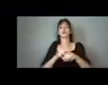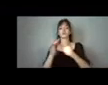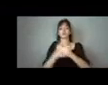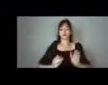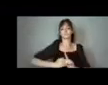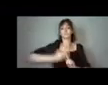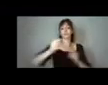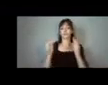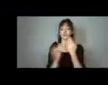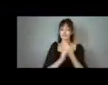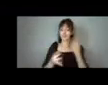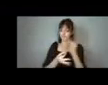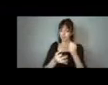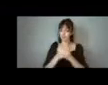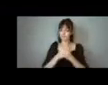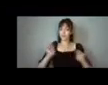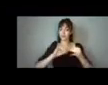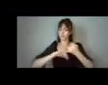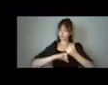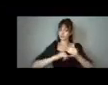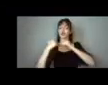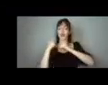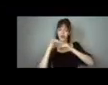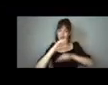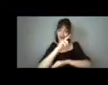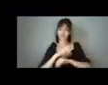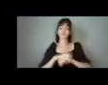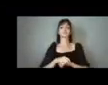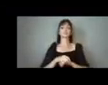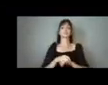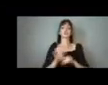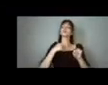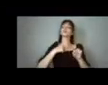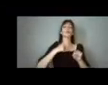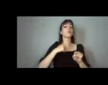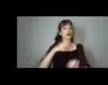on the provisions of the act. I expect to be in a position to enact that legislation next year,